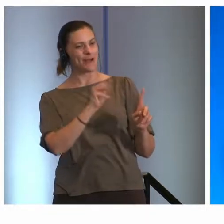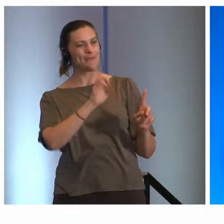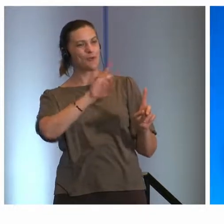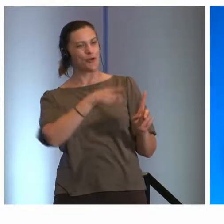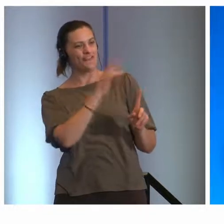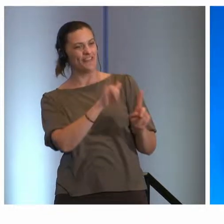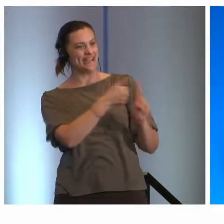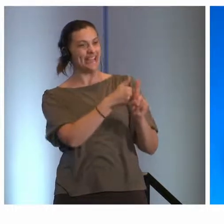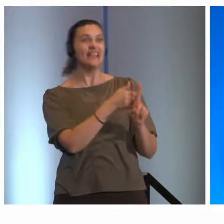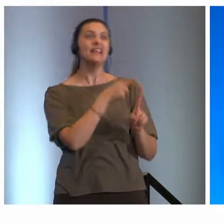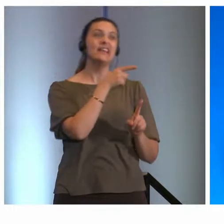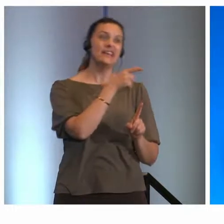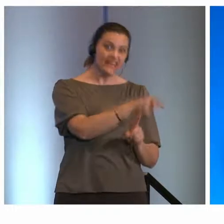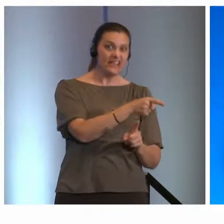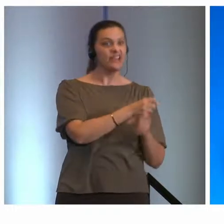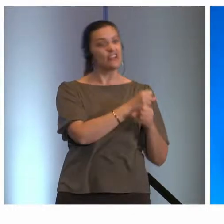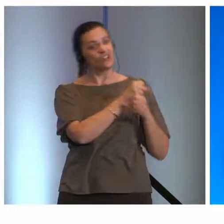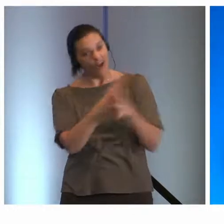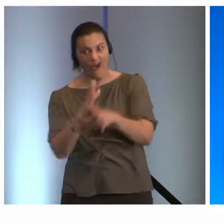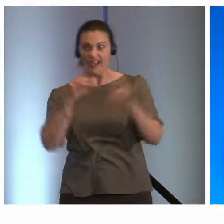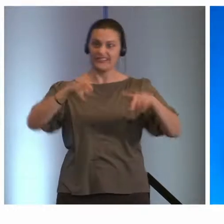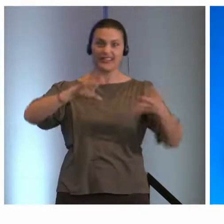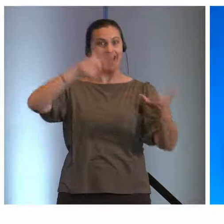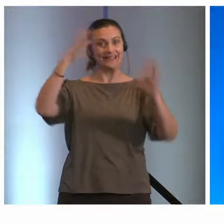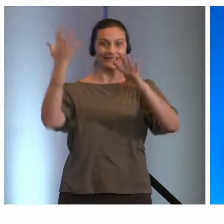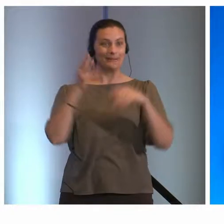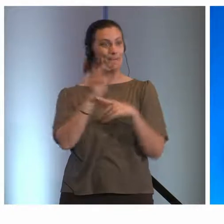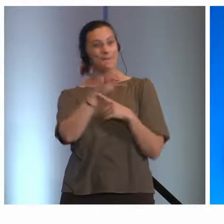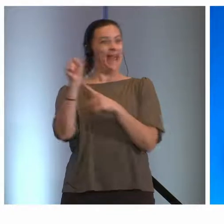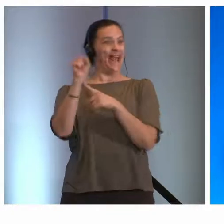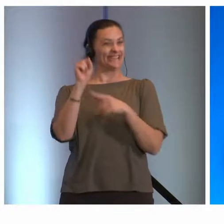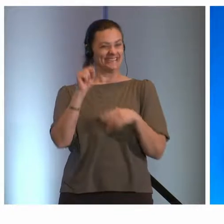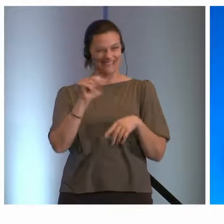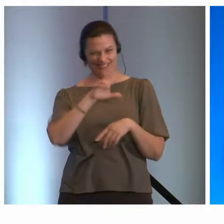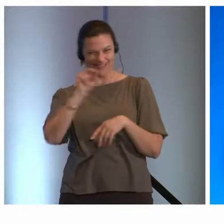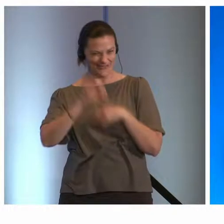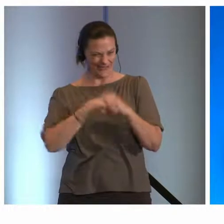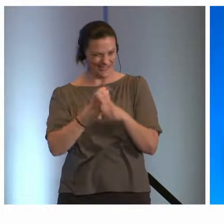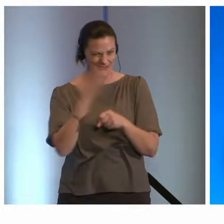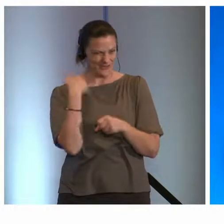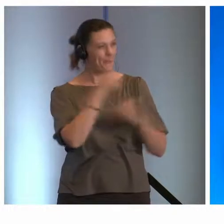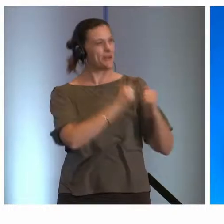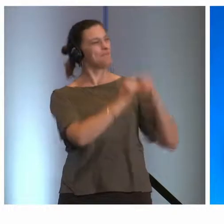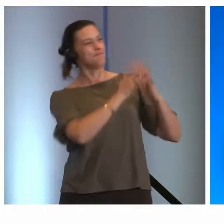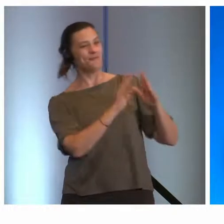And I would like to personally thank my mentor, Harry Murphy who got us all in this mess 37 years ago and starting the